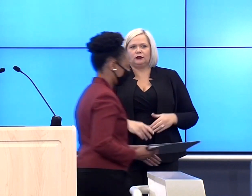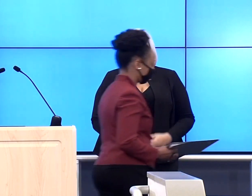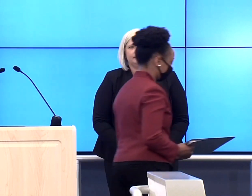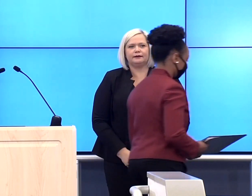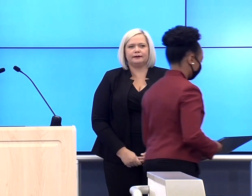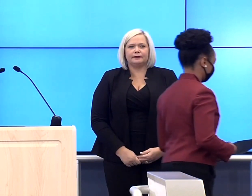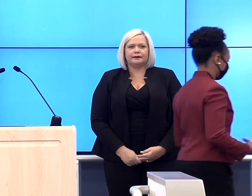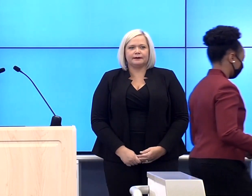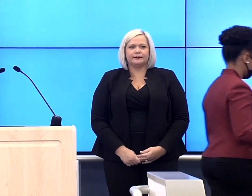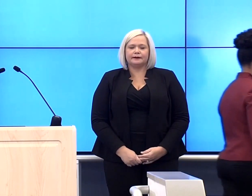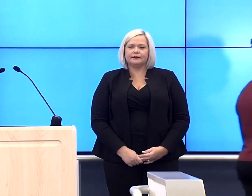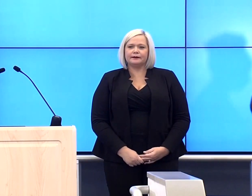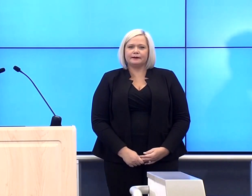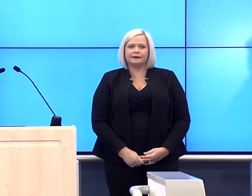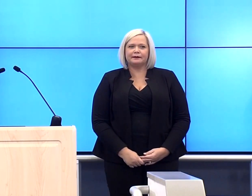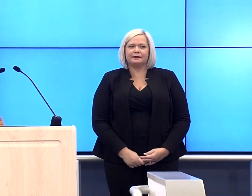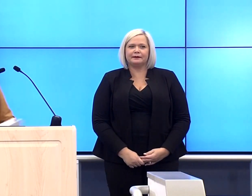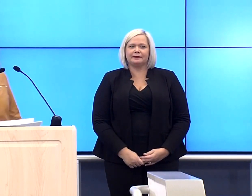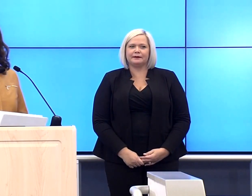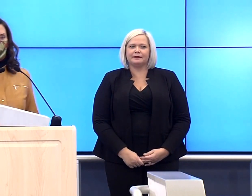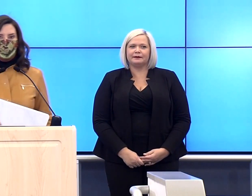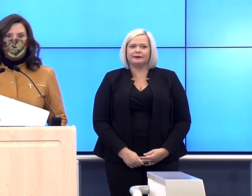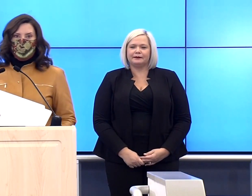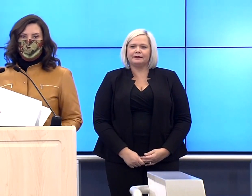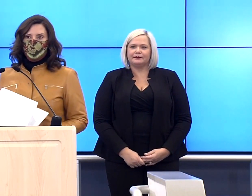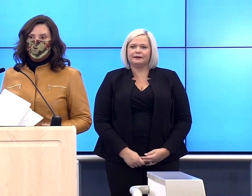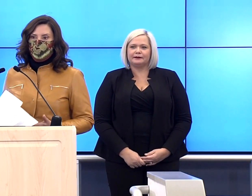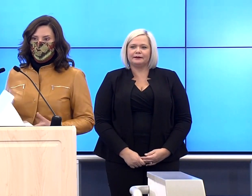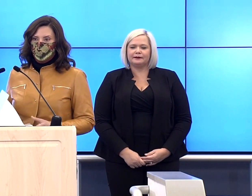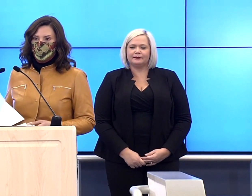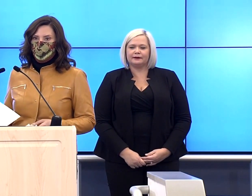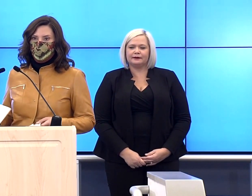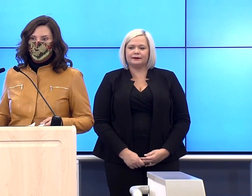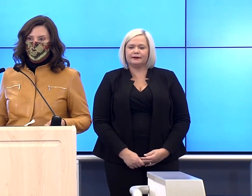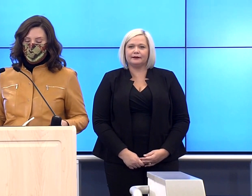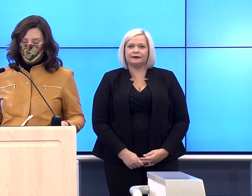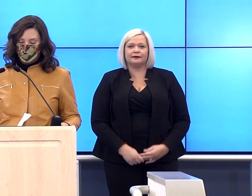THOUGHT THIS WAS THE BEST THING TO DO FOR THE NEXT THREE WEEKS.